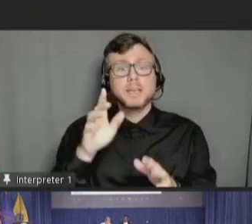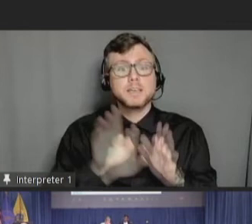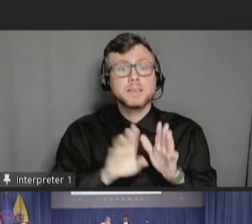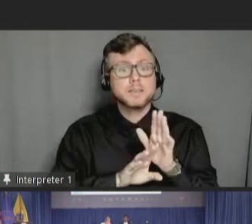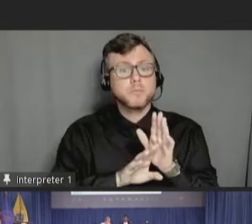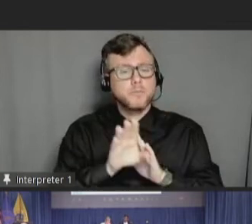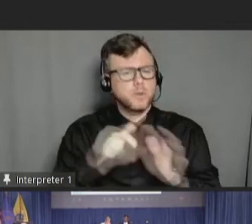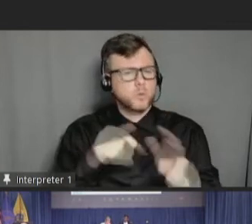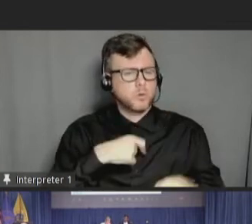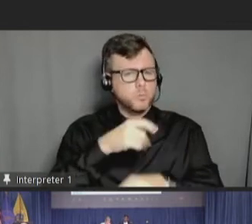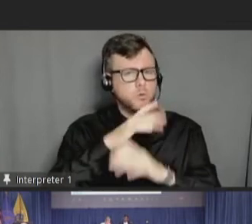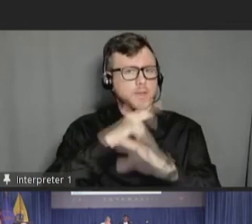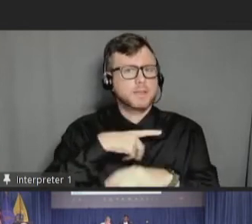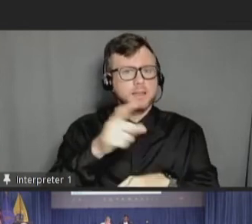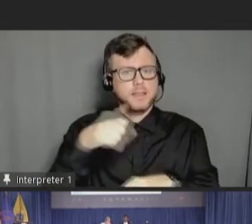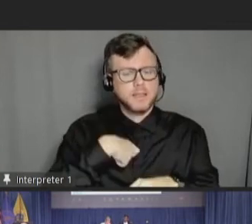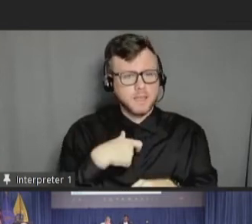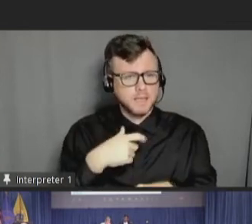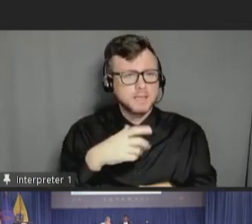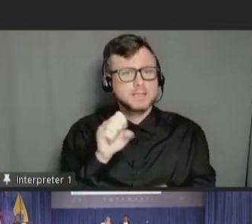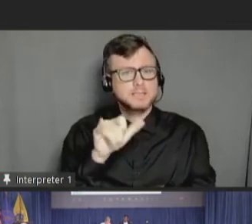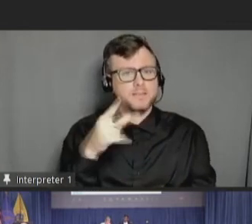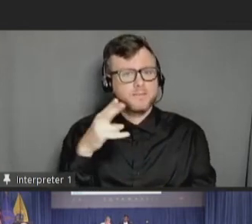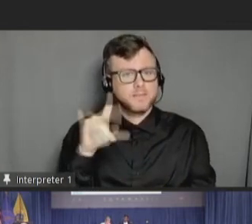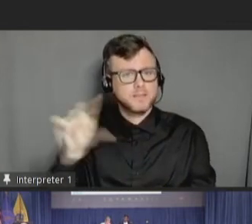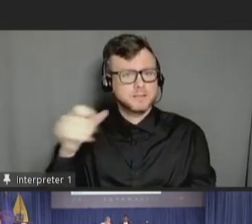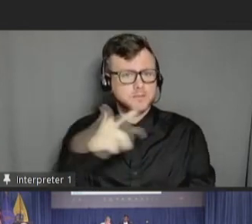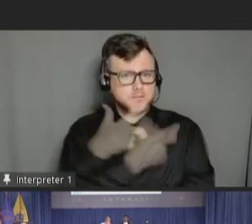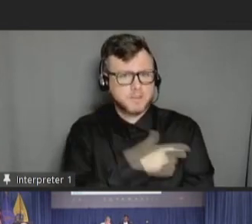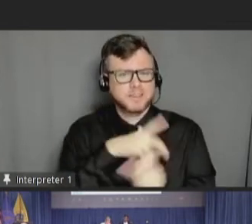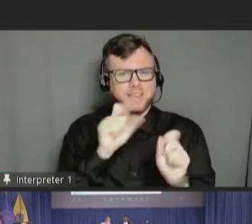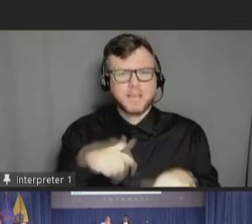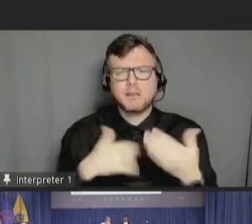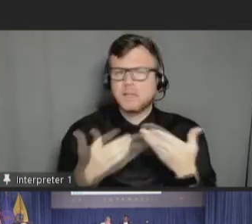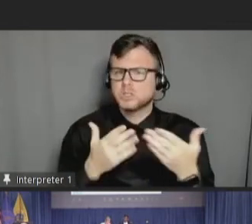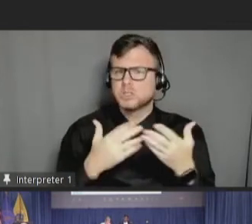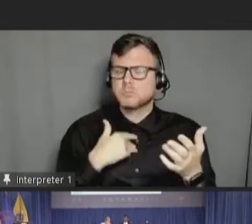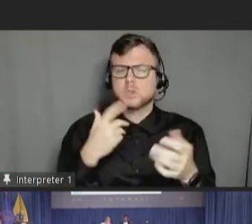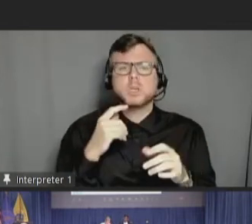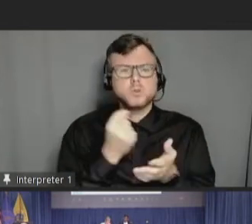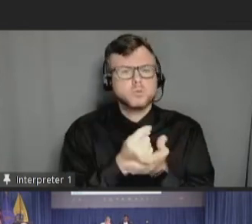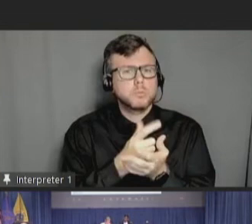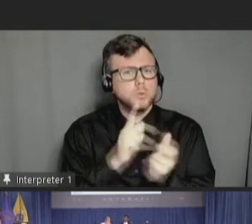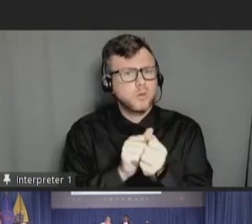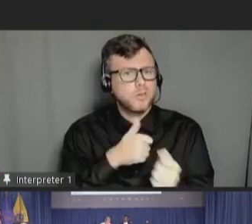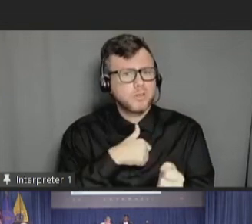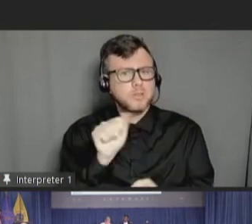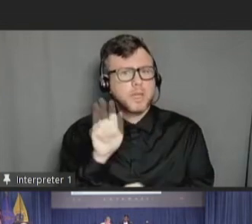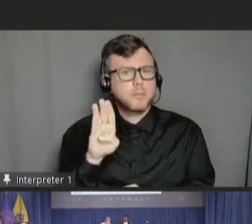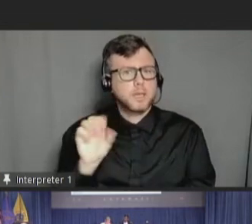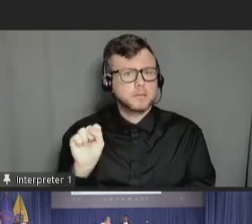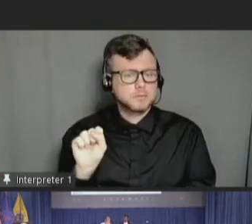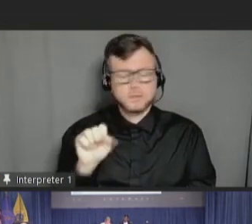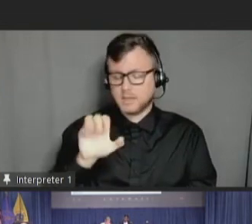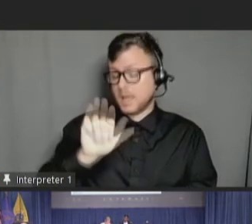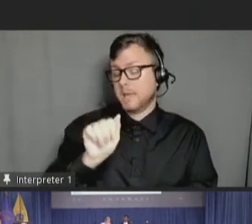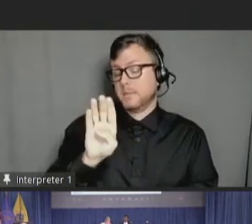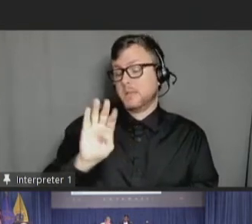syphilis vaccine. Because, of course, syphilis can be easily treated with antibiotics. Next. So,